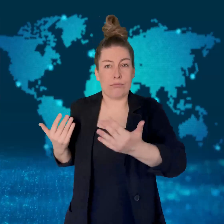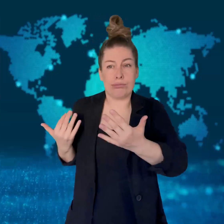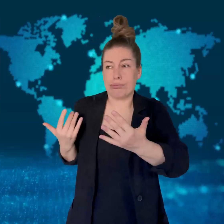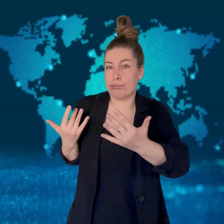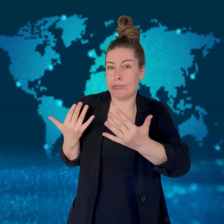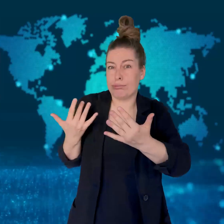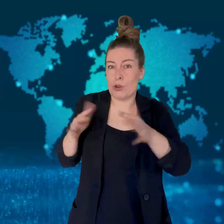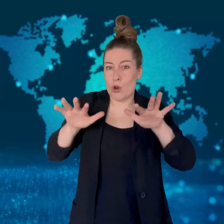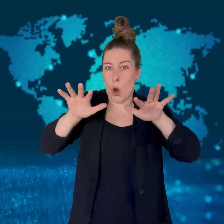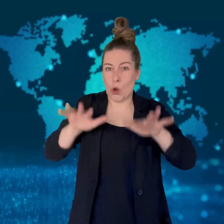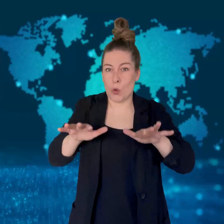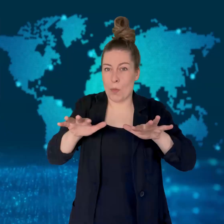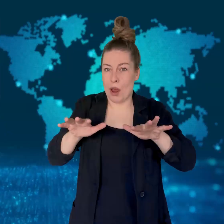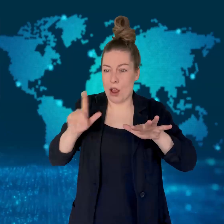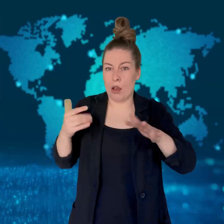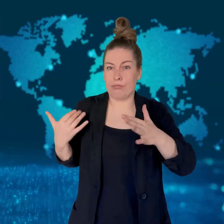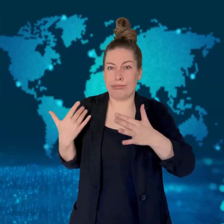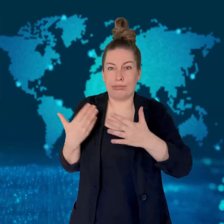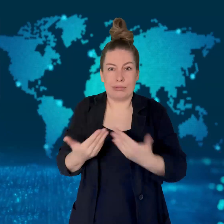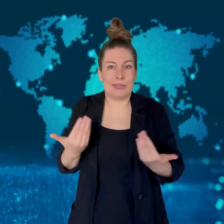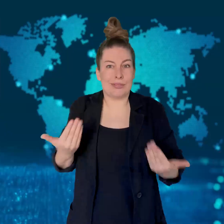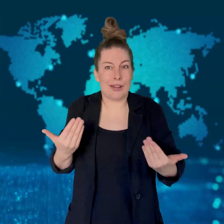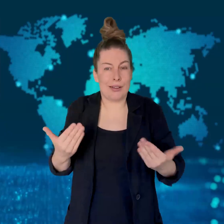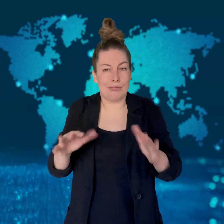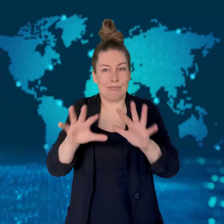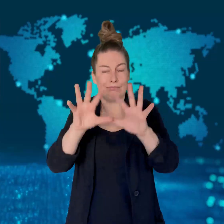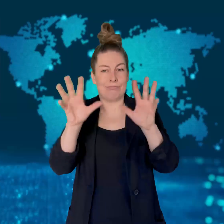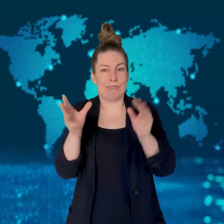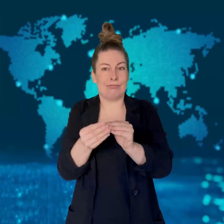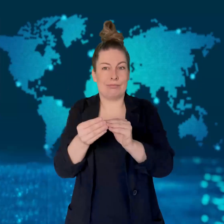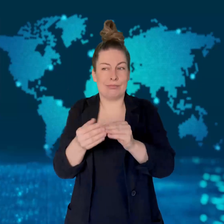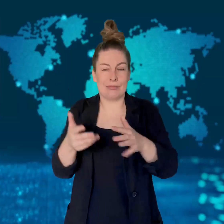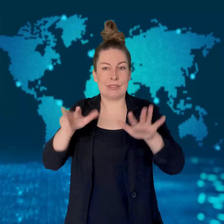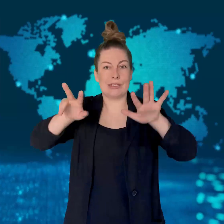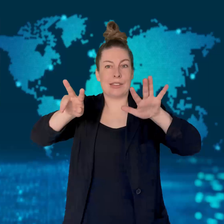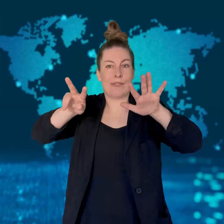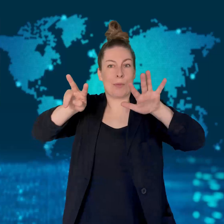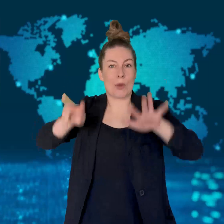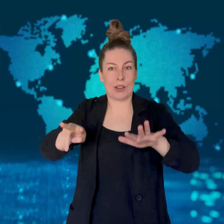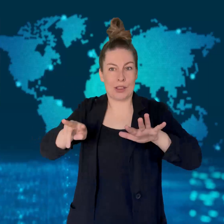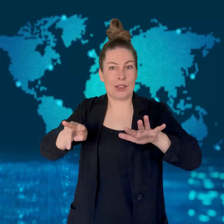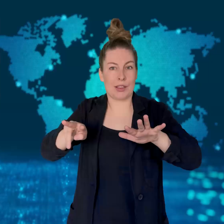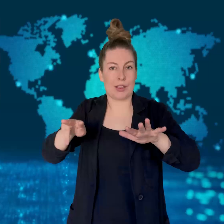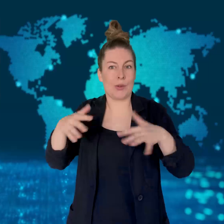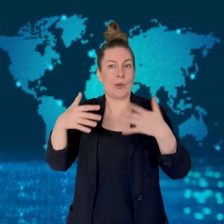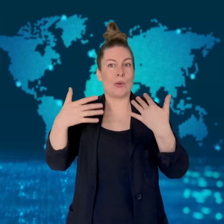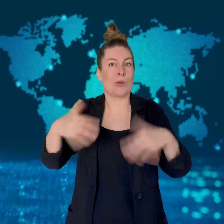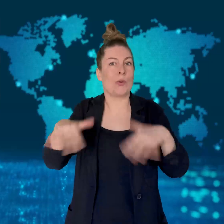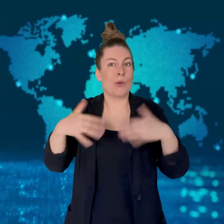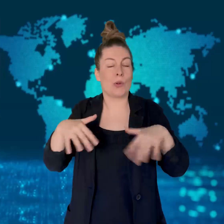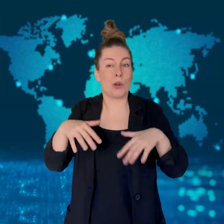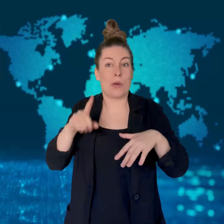a "humanitarian catastrophe" in Gaza.